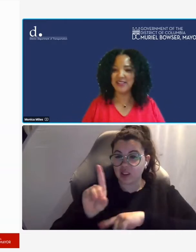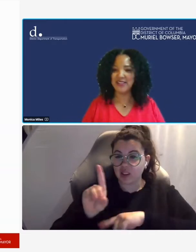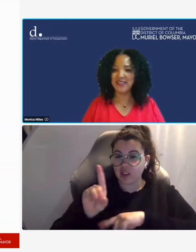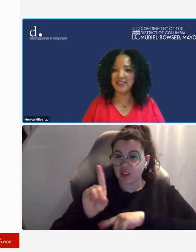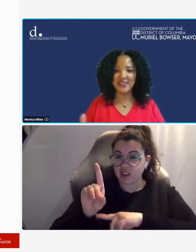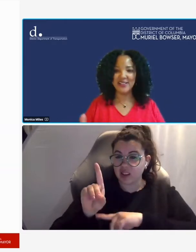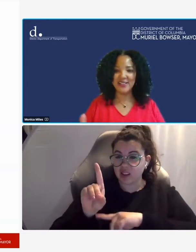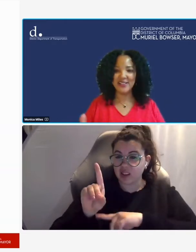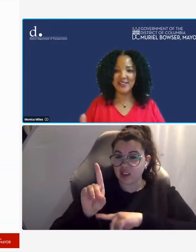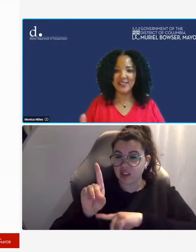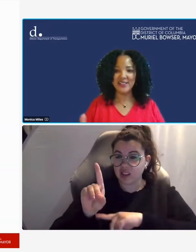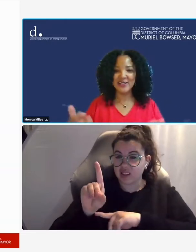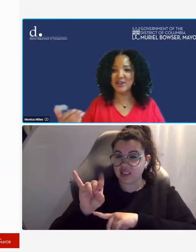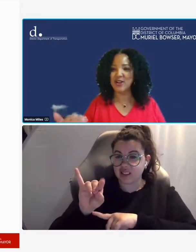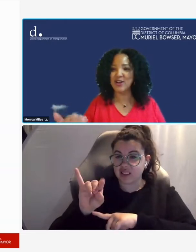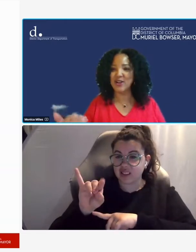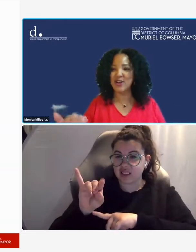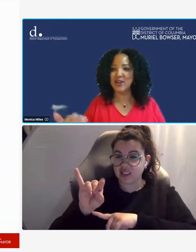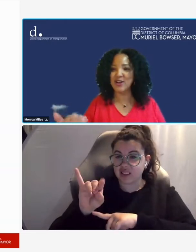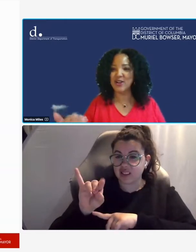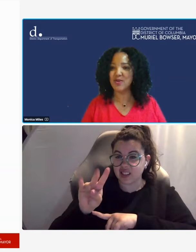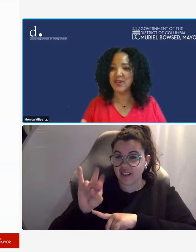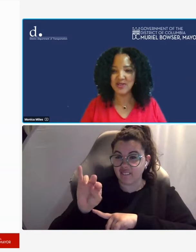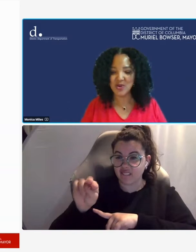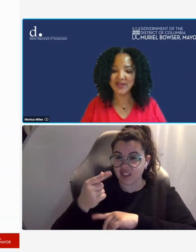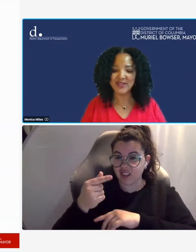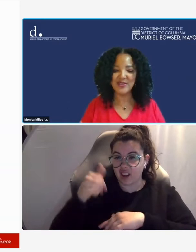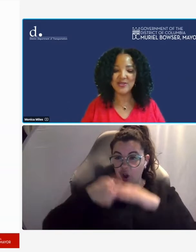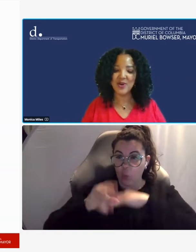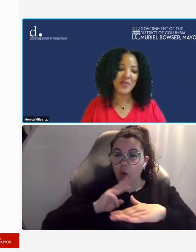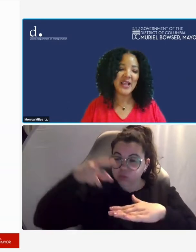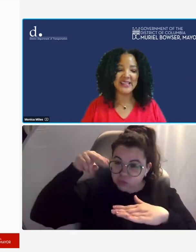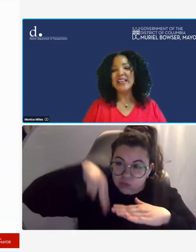do work on the pilings so that on that particular contract there was in excess